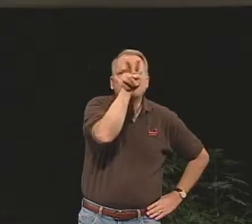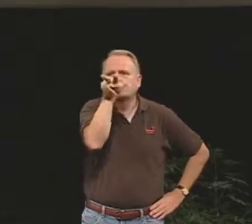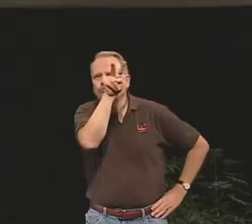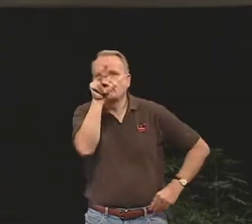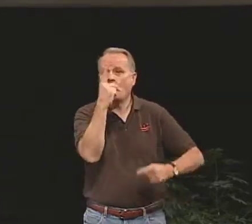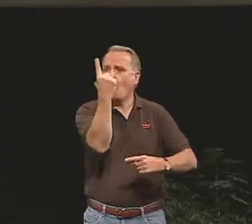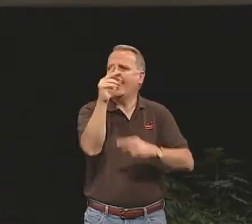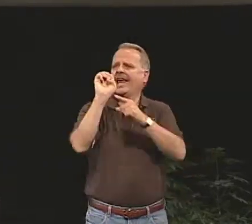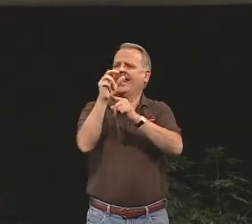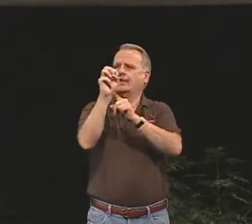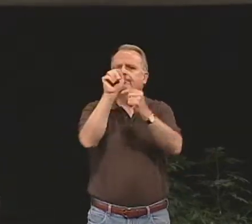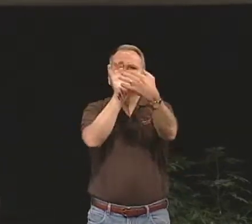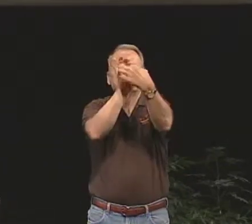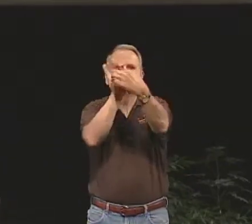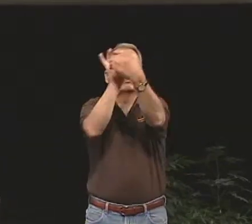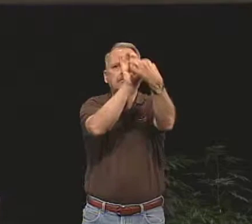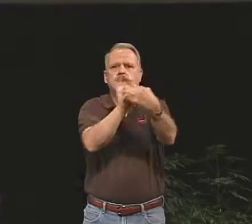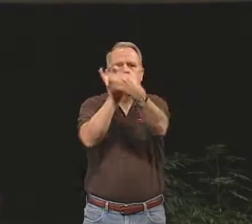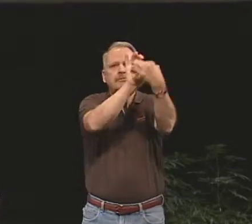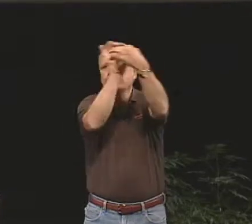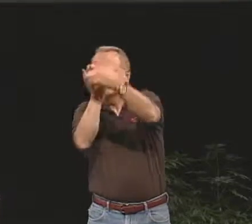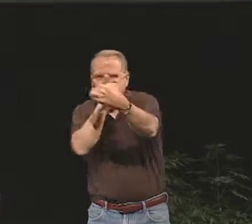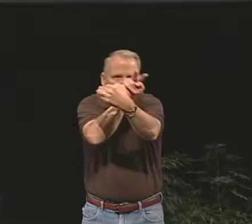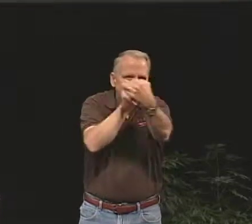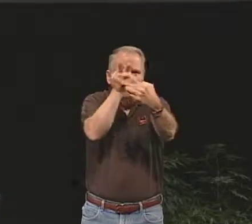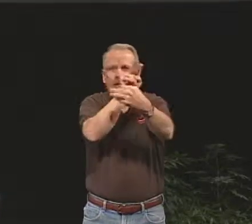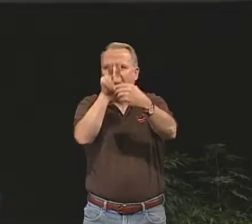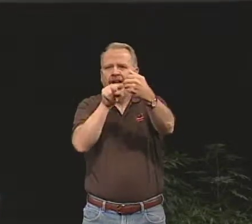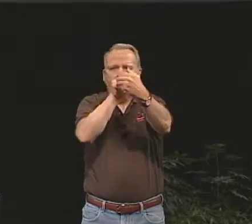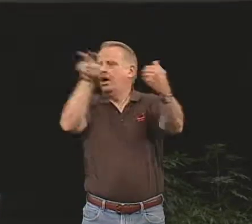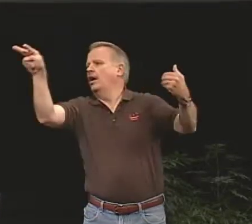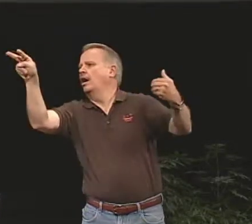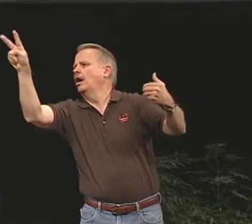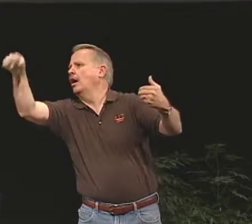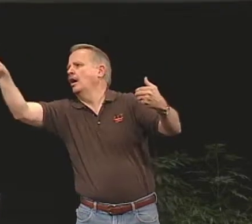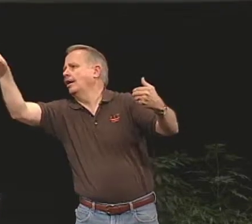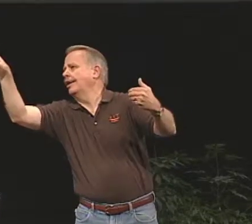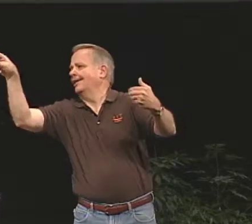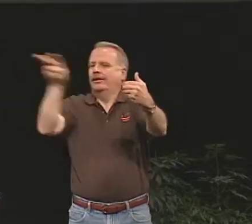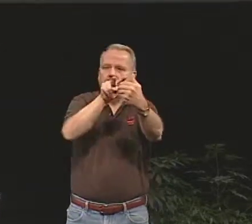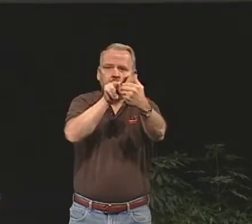where you can visually see it all at the same time, and therefore having that engagement